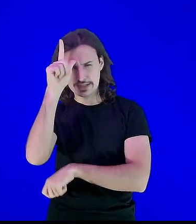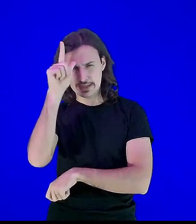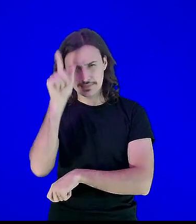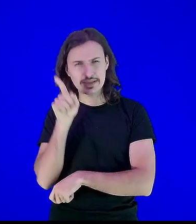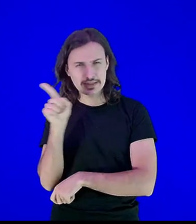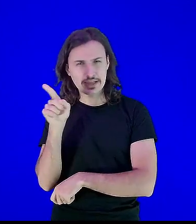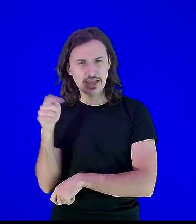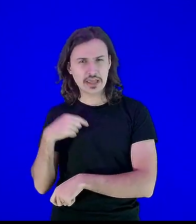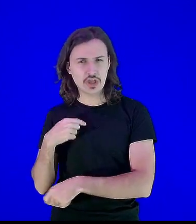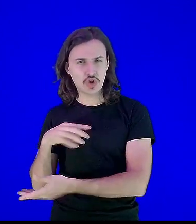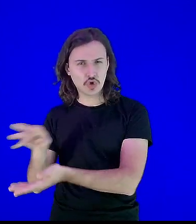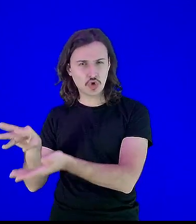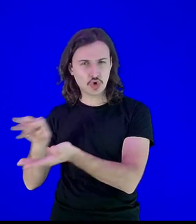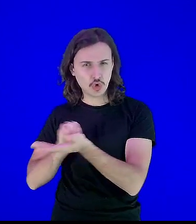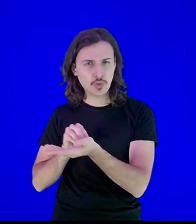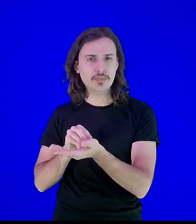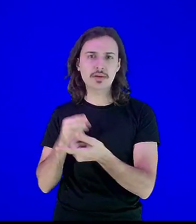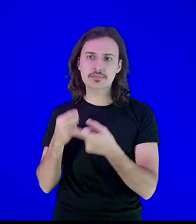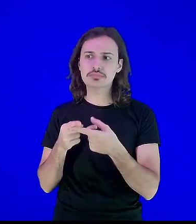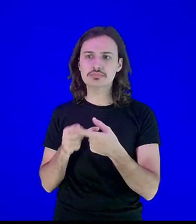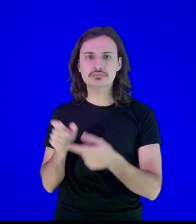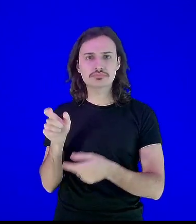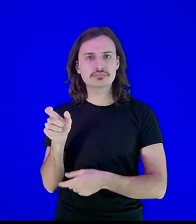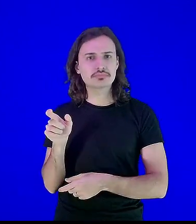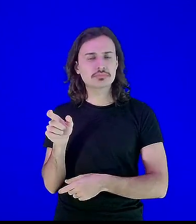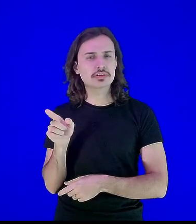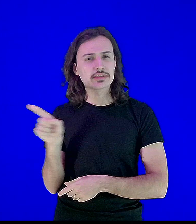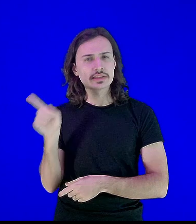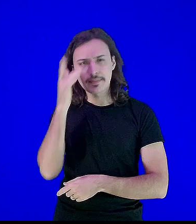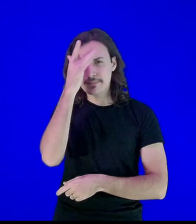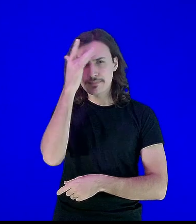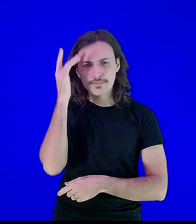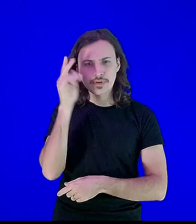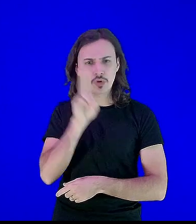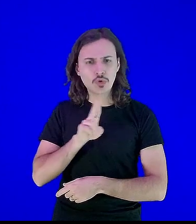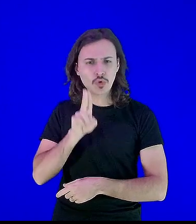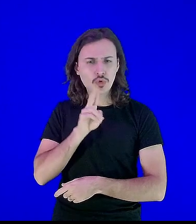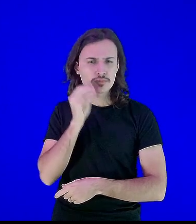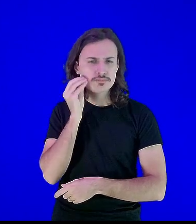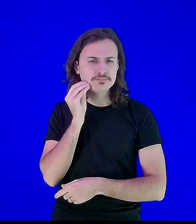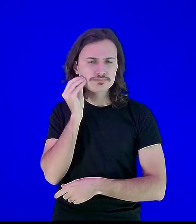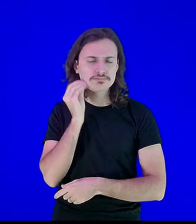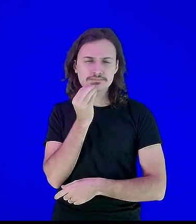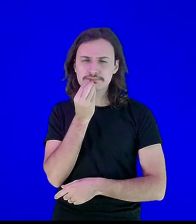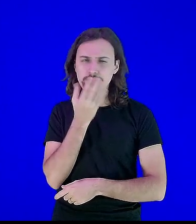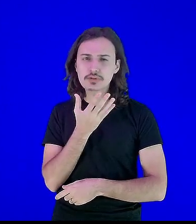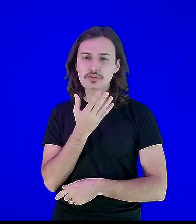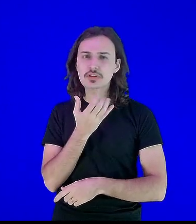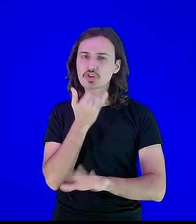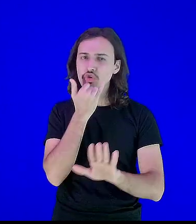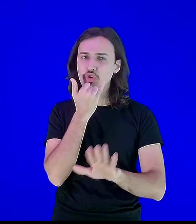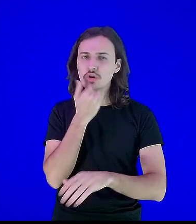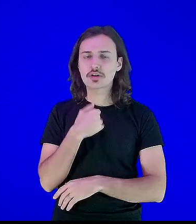let me share my screen again "Dehlegs" or "Dilegs" I don't know how to pronounce this correctly